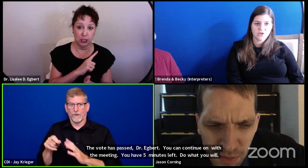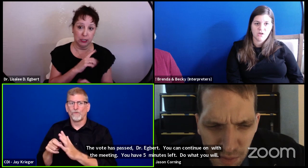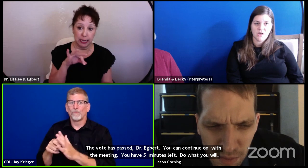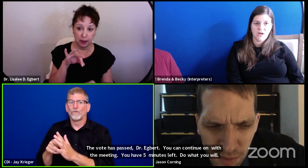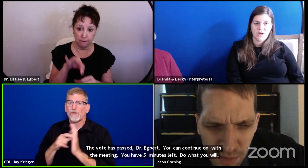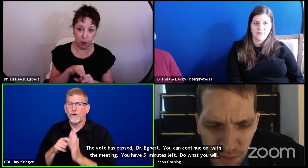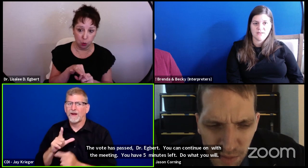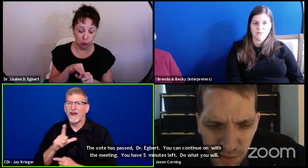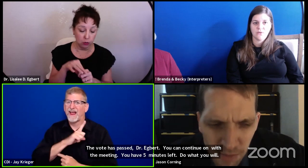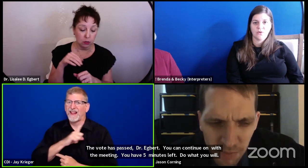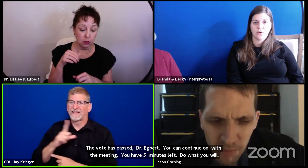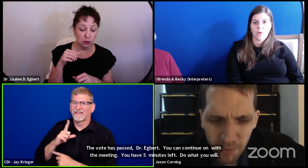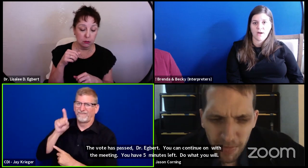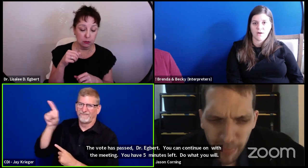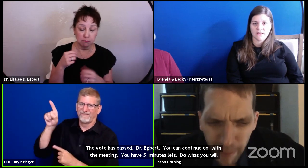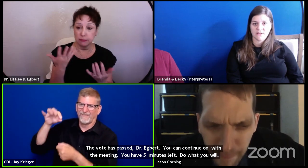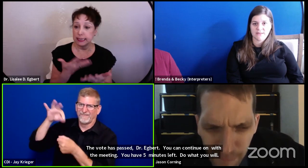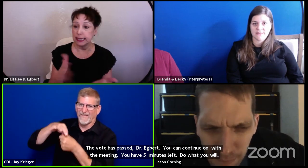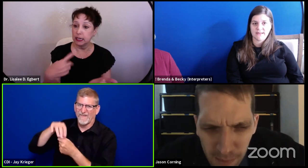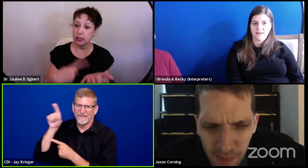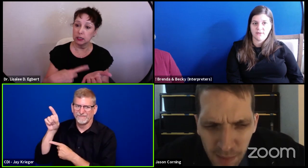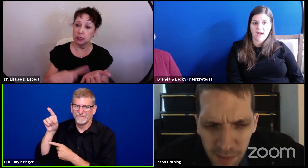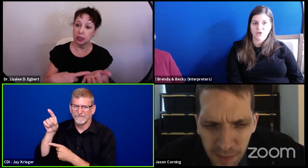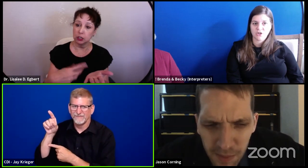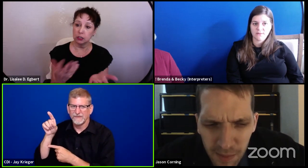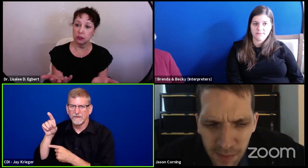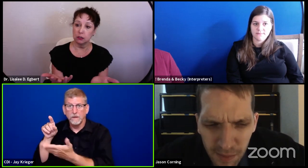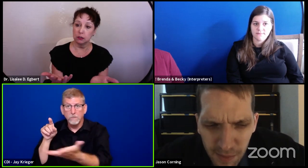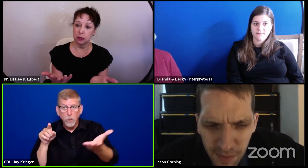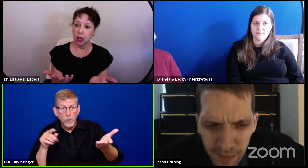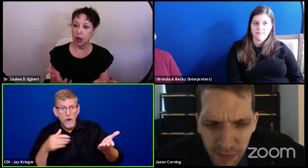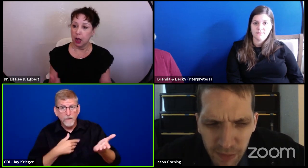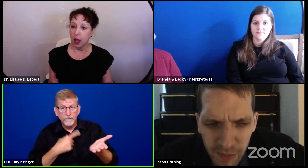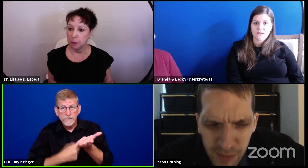Again, this would require a legislative action.